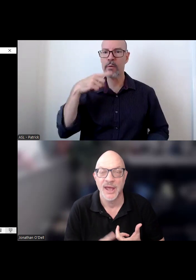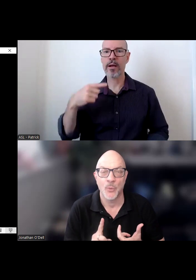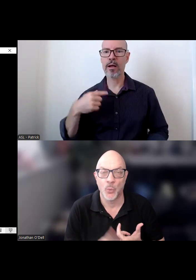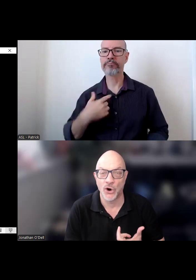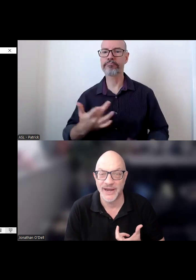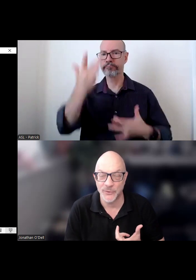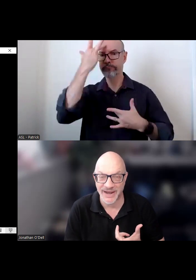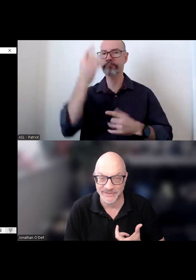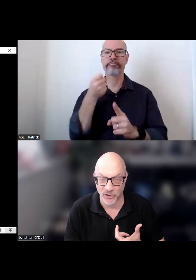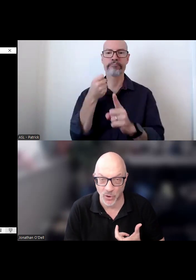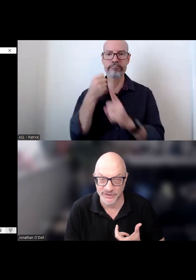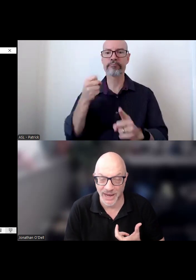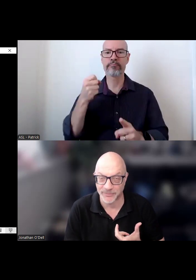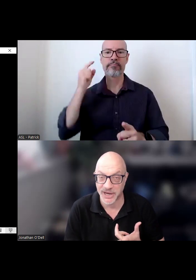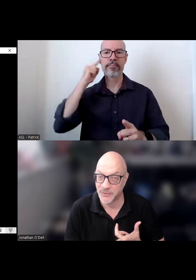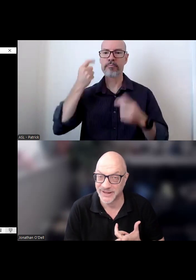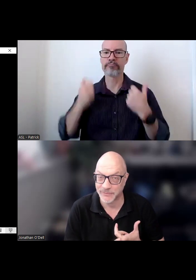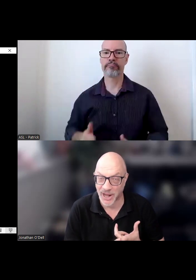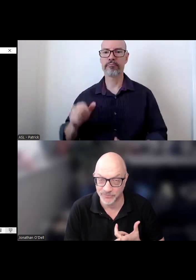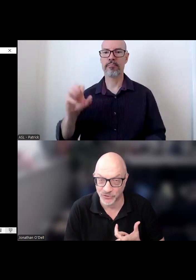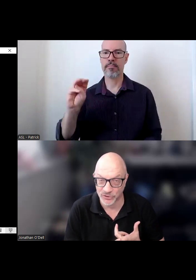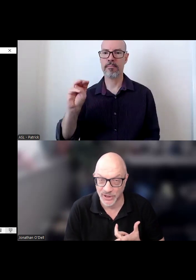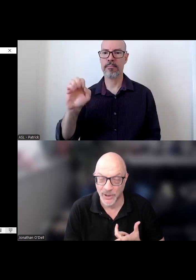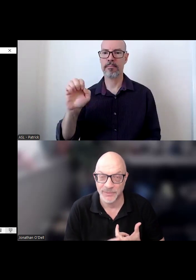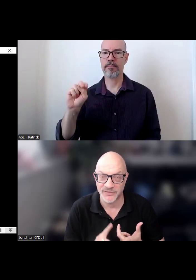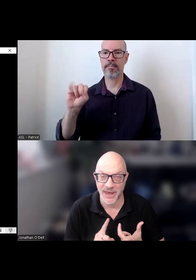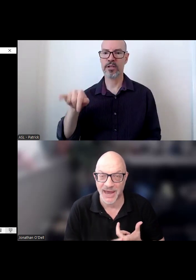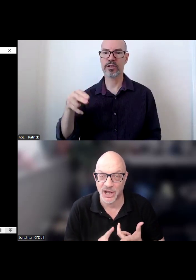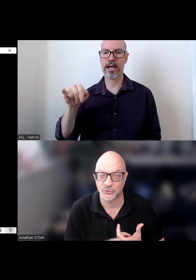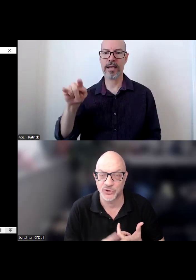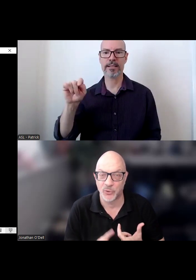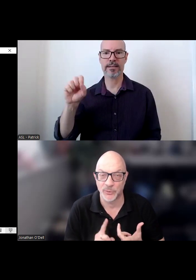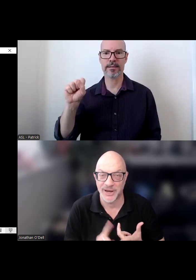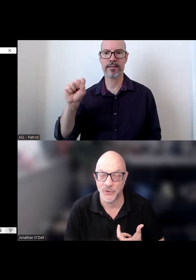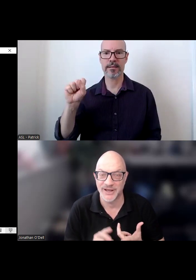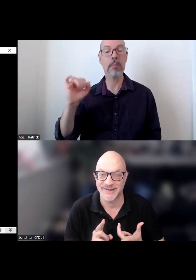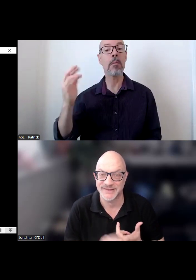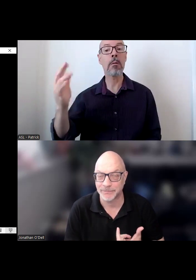meningitis, lost all of my hearing. Wore hearing aids for a long But hearing aids were helpful,